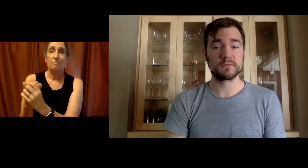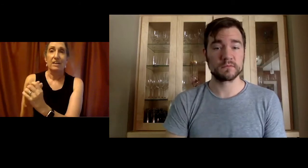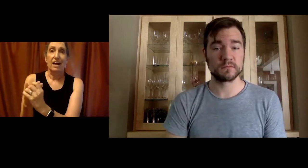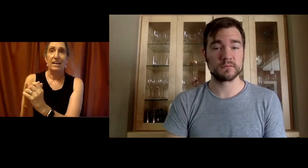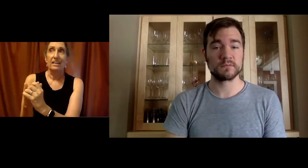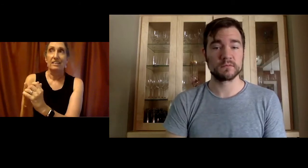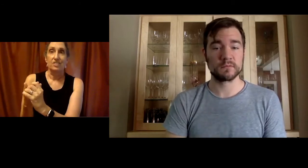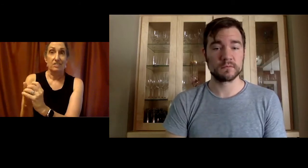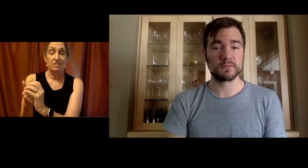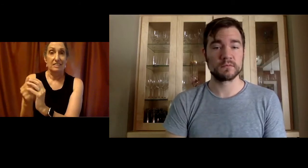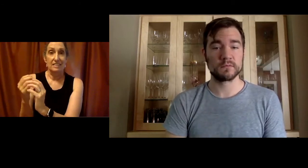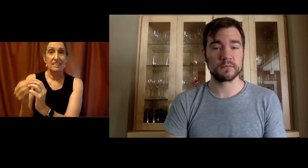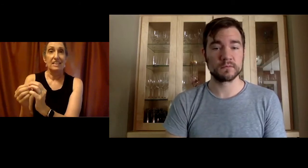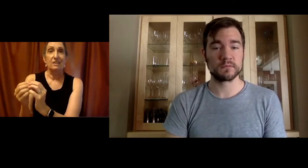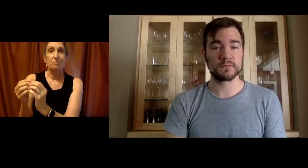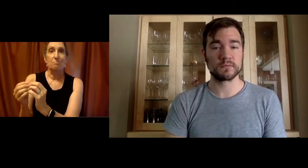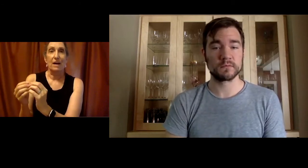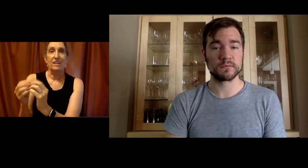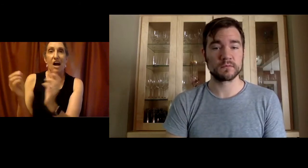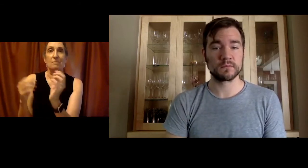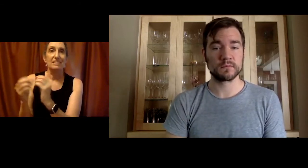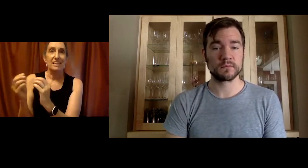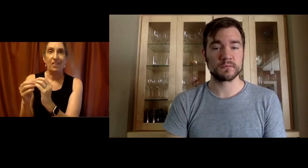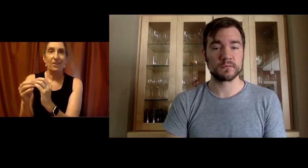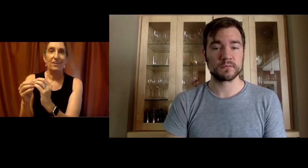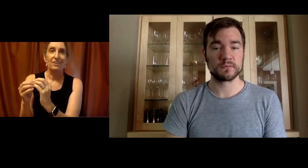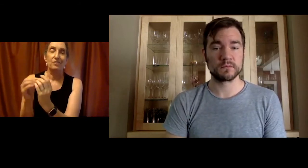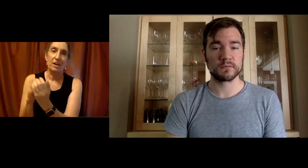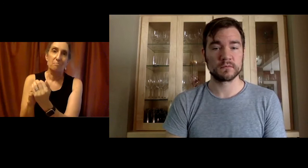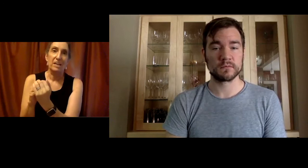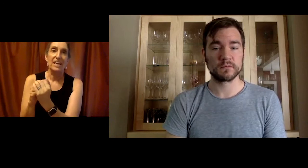but I just did it by cobbling together, grant money.